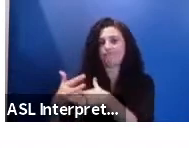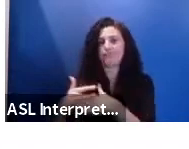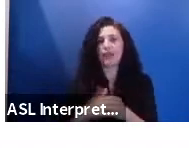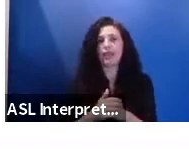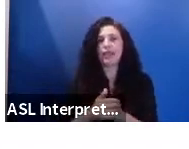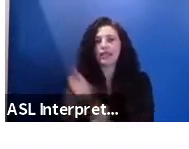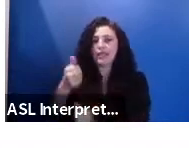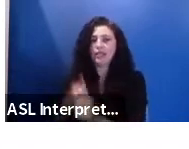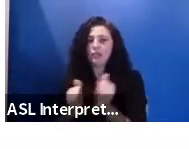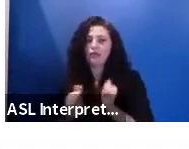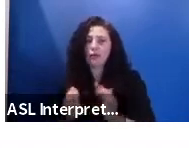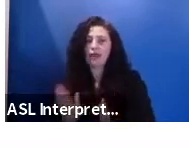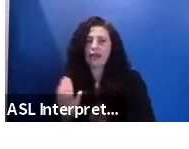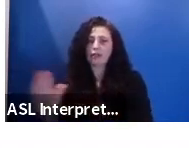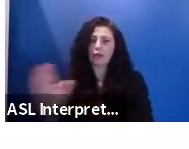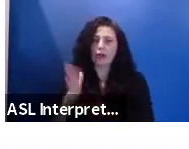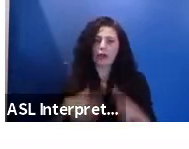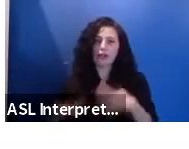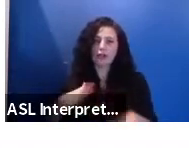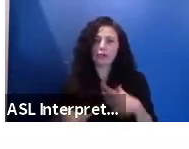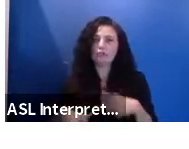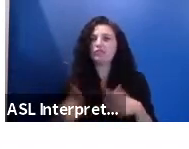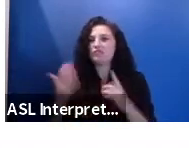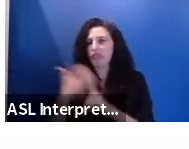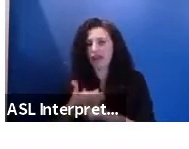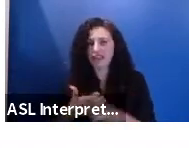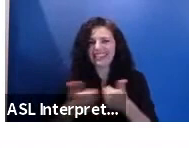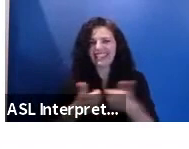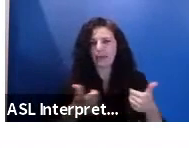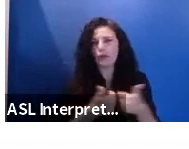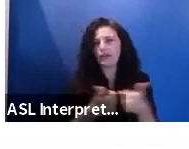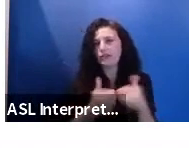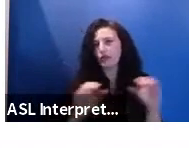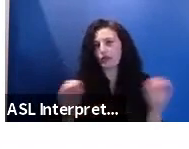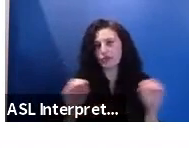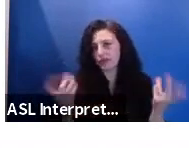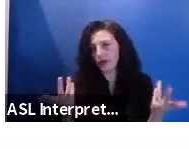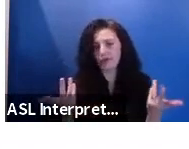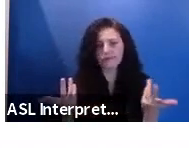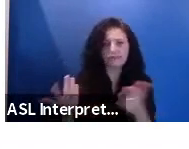costumes and outfits separated so that they don't come in contact with the costumes and outfits for other performers, again, as a way of